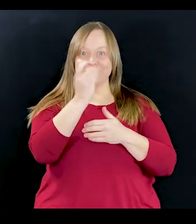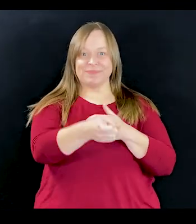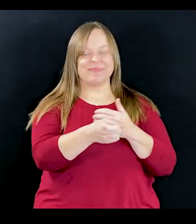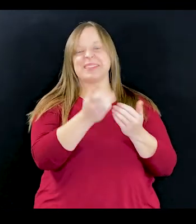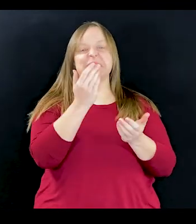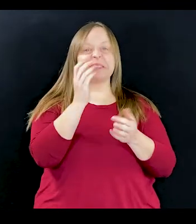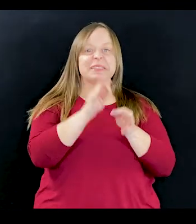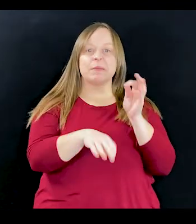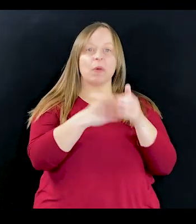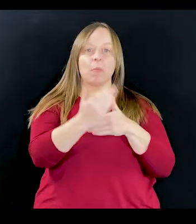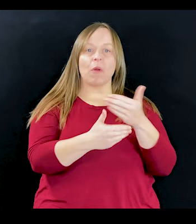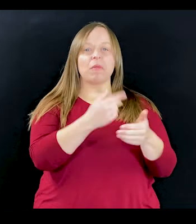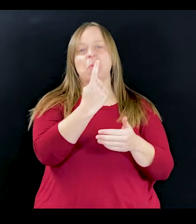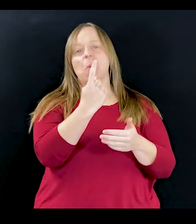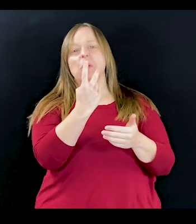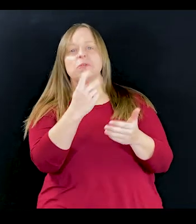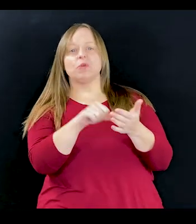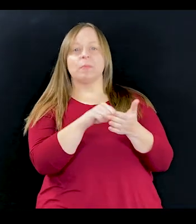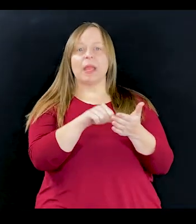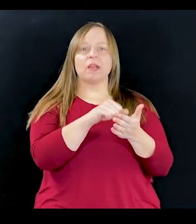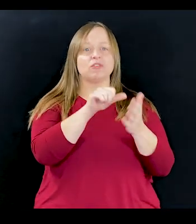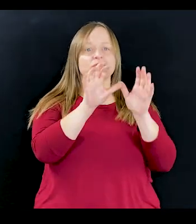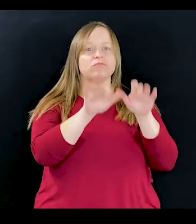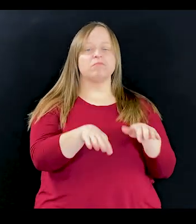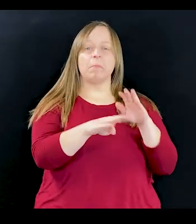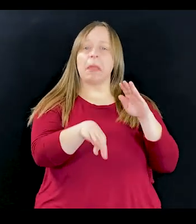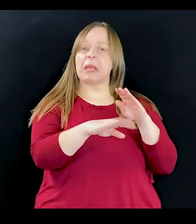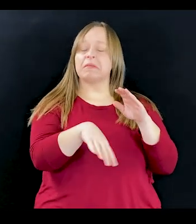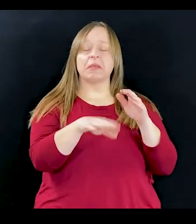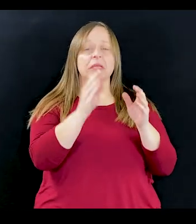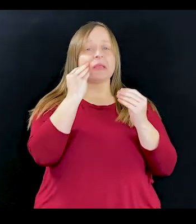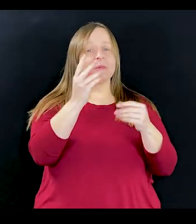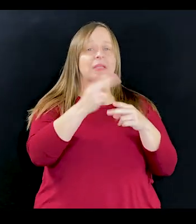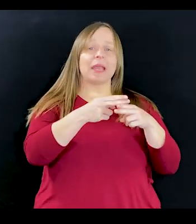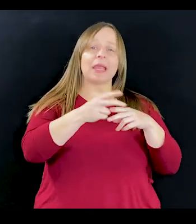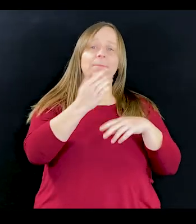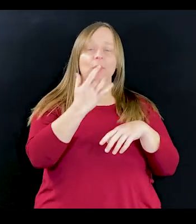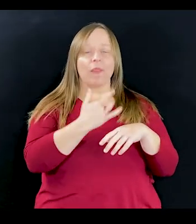It's a simple process. It's one to two pages of basic information: name, date of